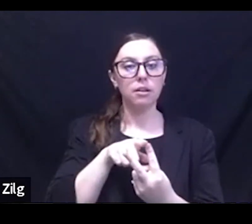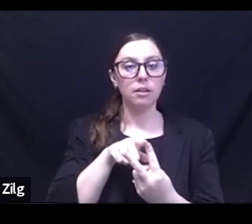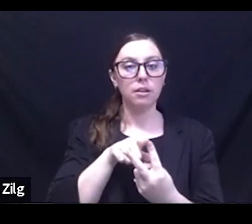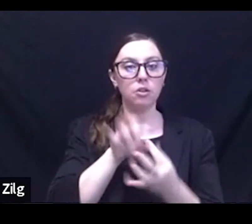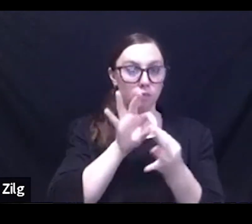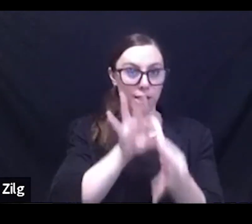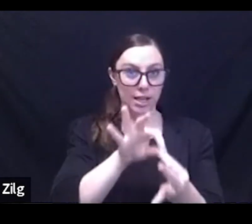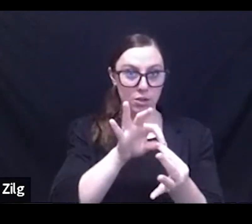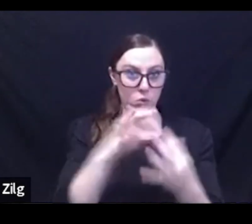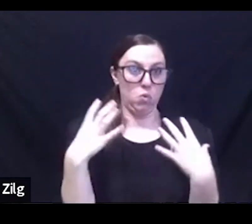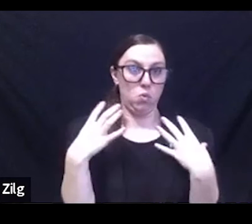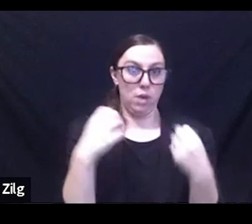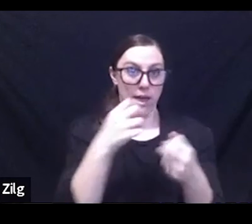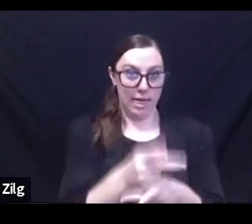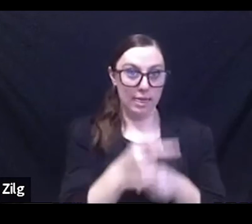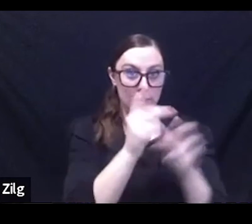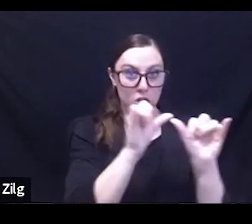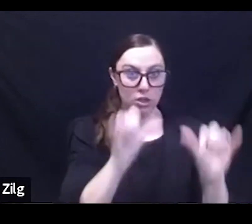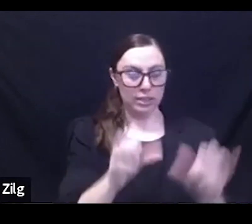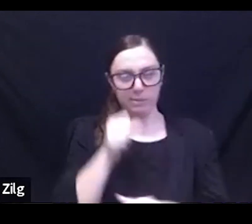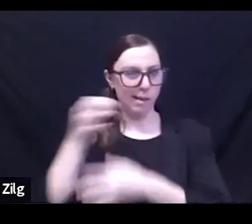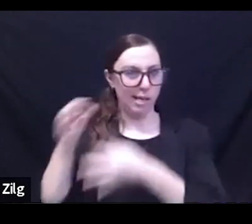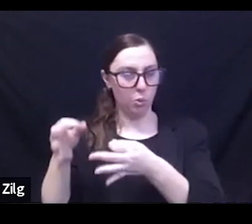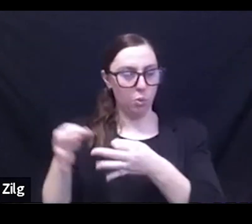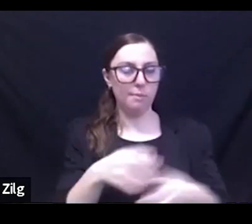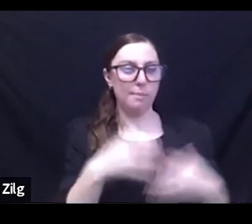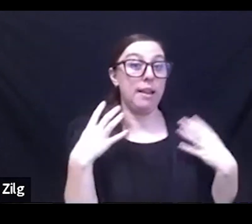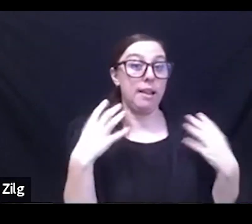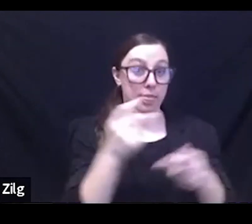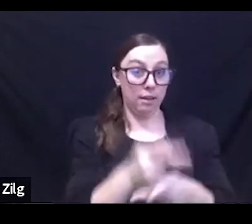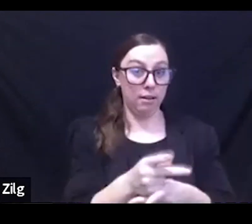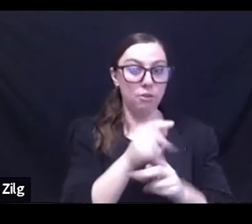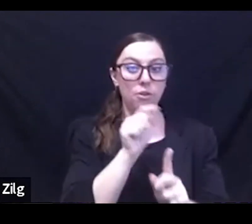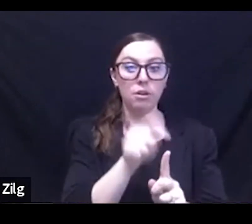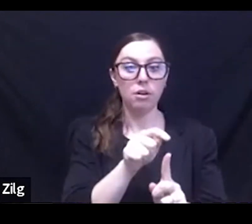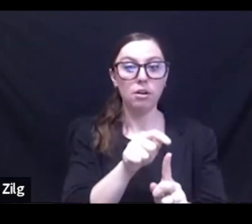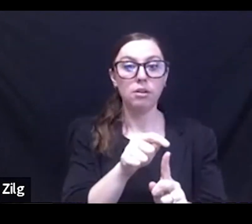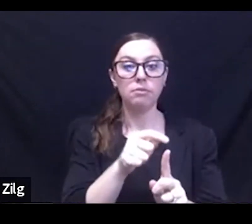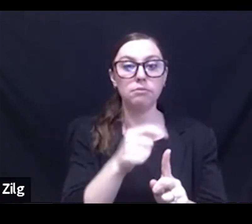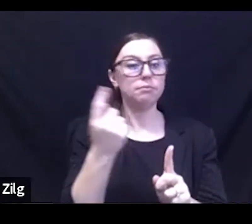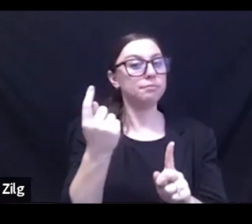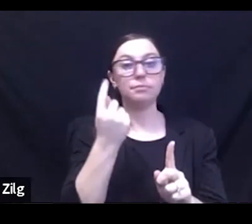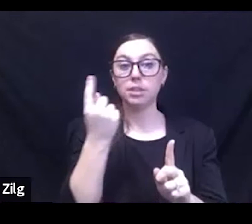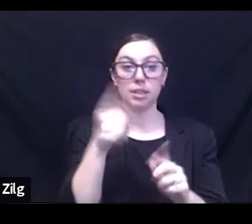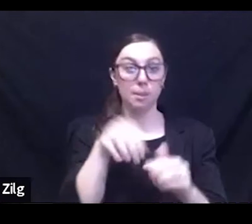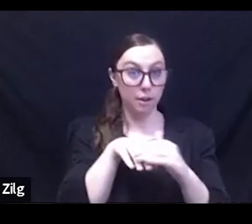reference to health care systems, not the court --